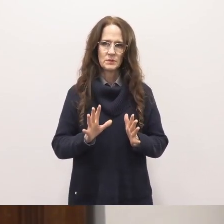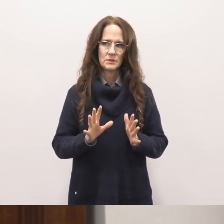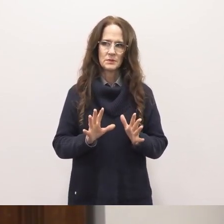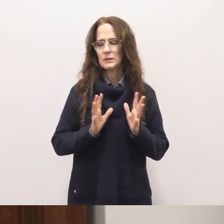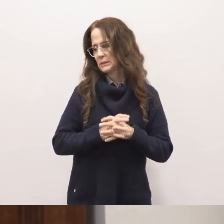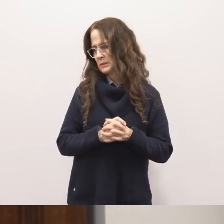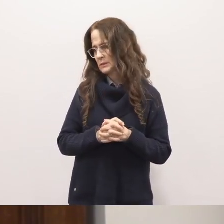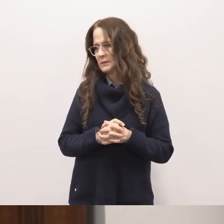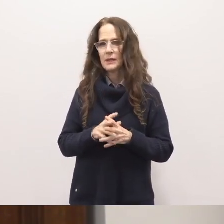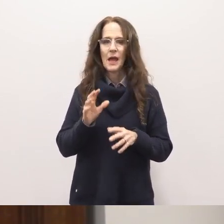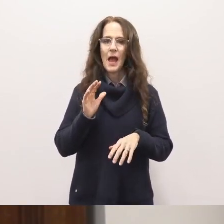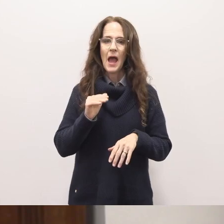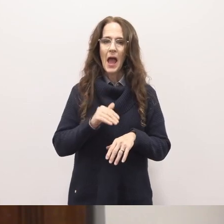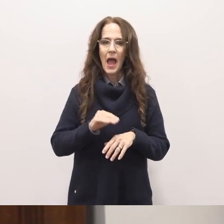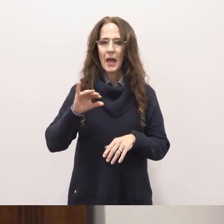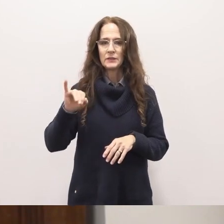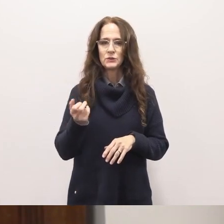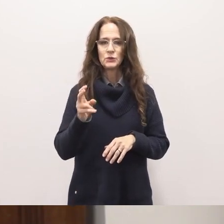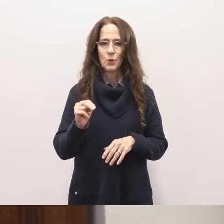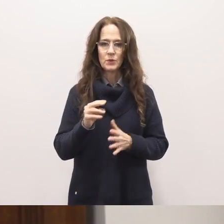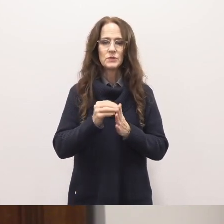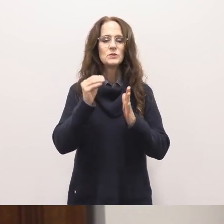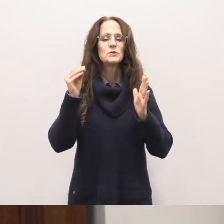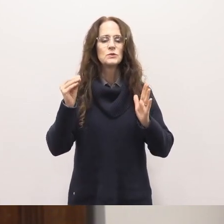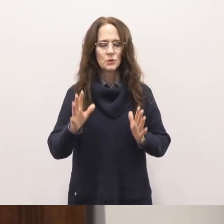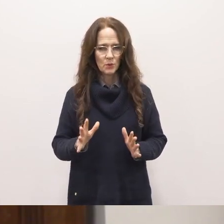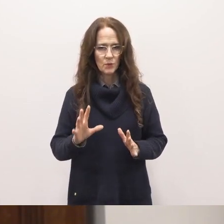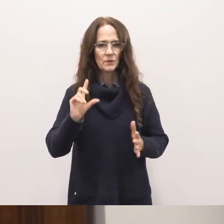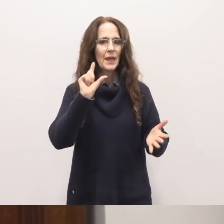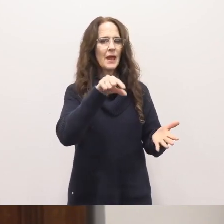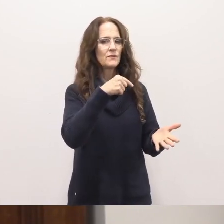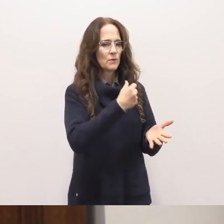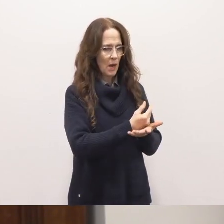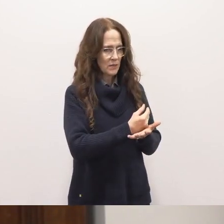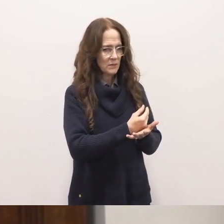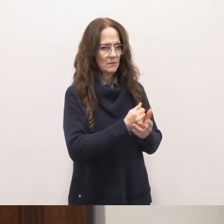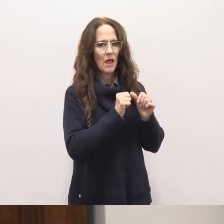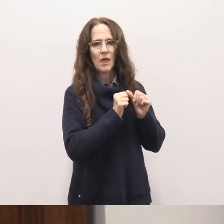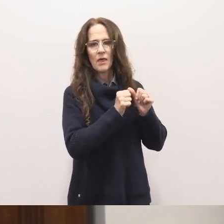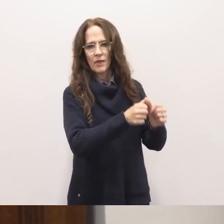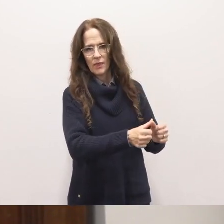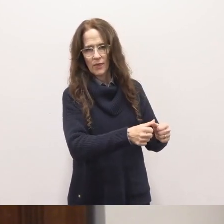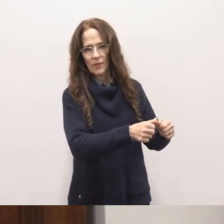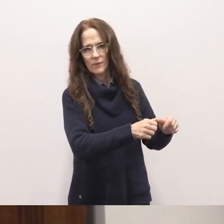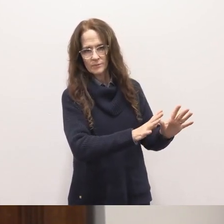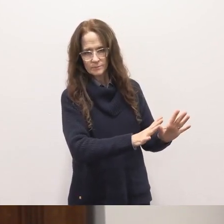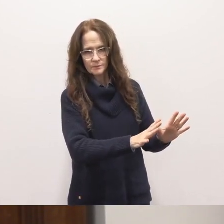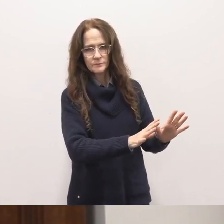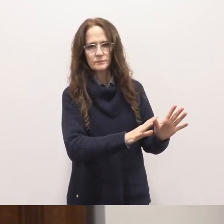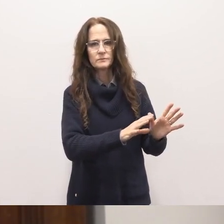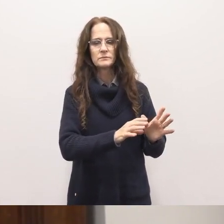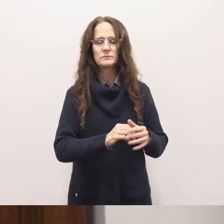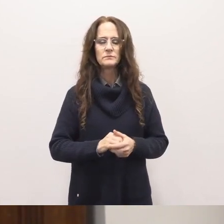at Jordan, Jordan students, they've graduated, they've gone on, let's say I met one